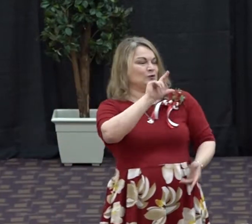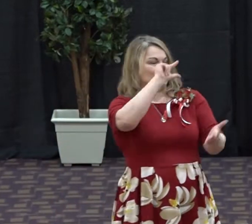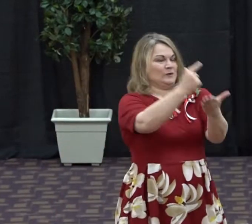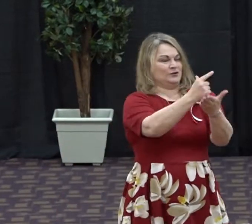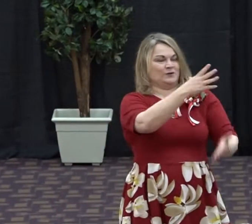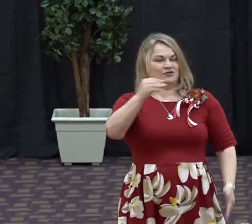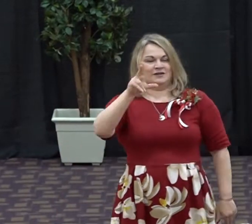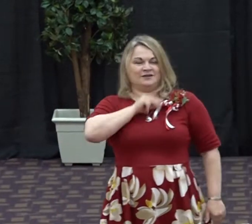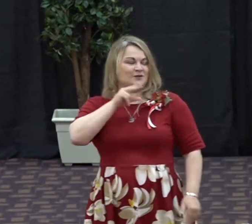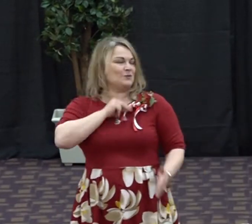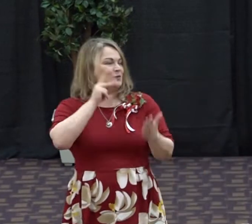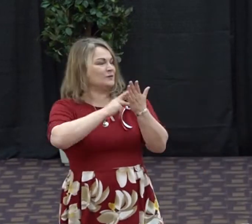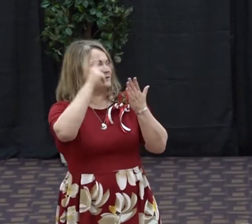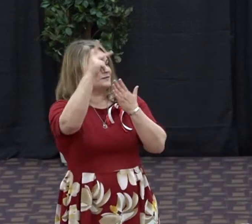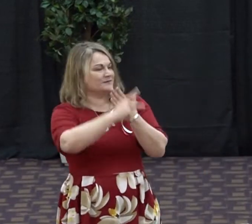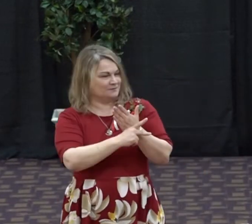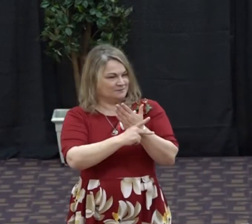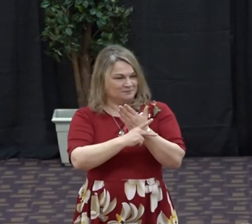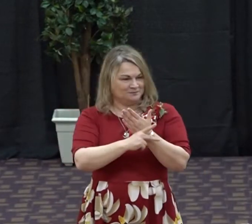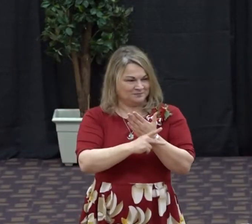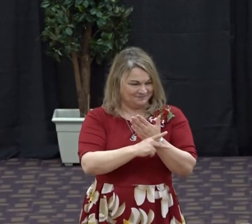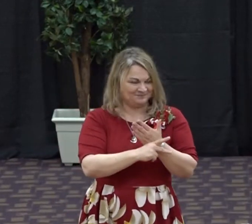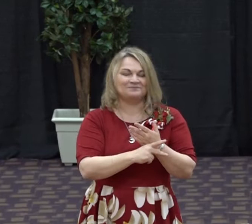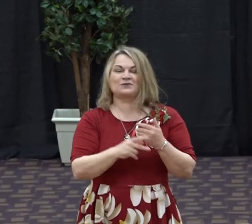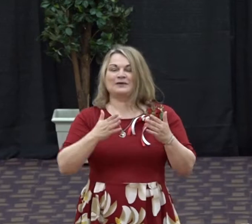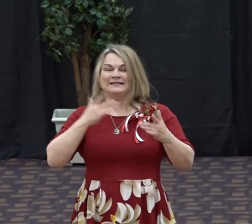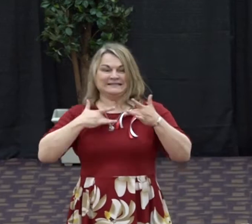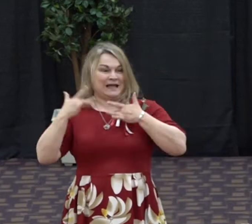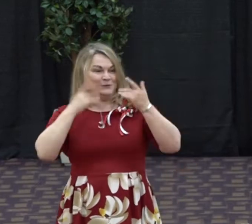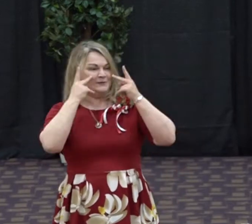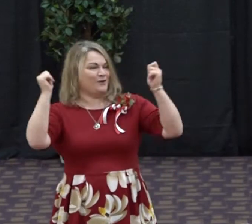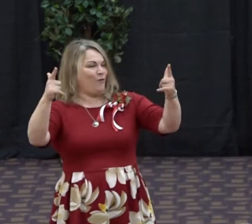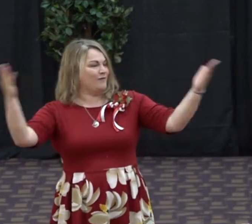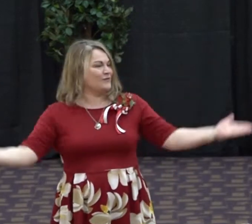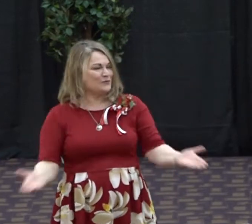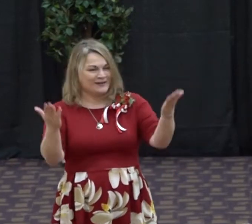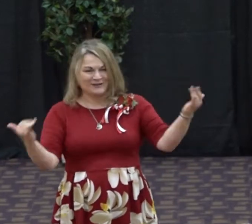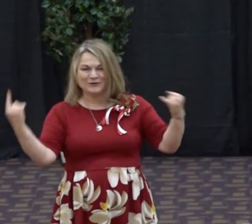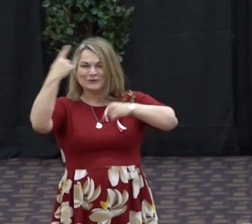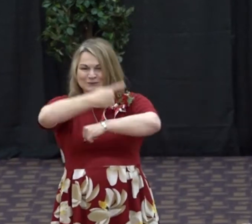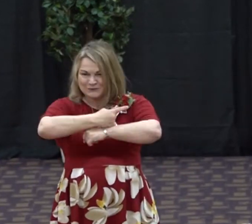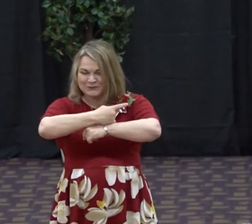Welcome Middle School graduates - welcome to the Middle School graduation and award program.